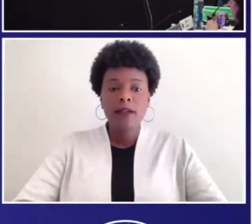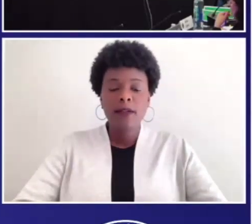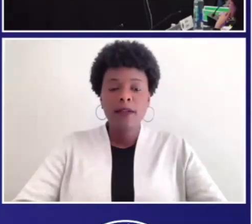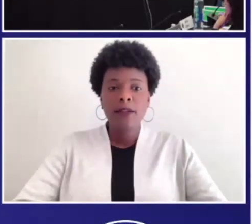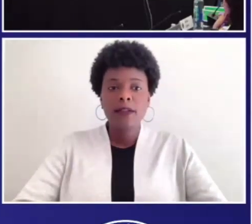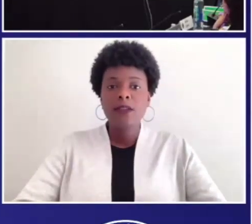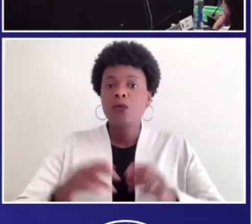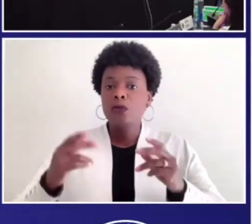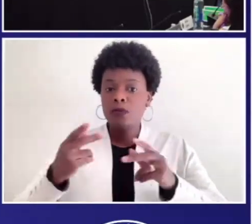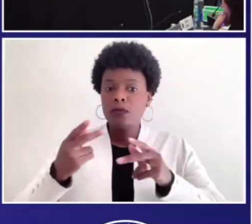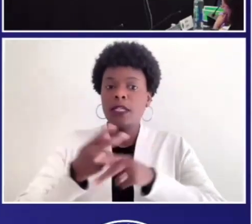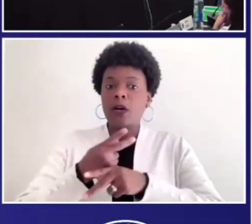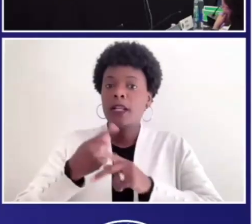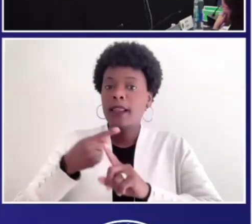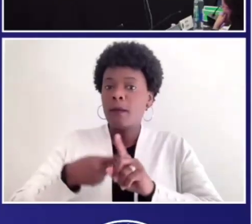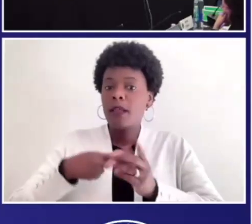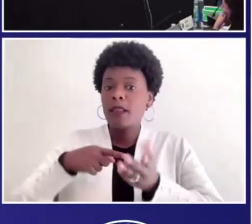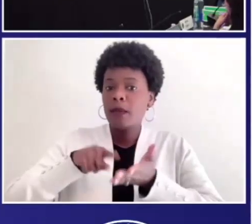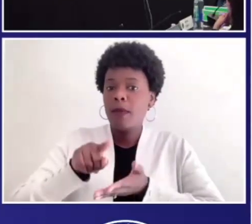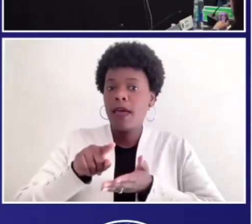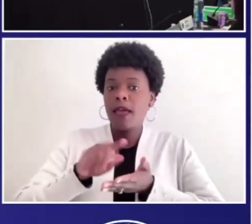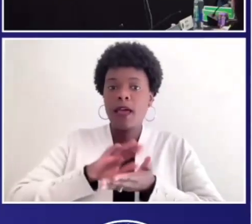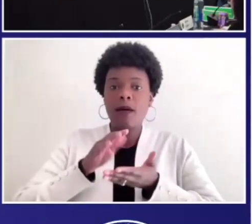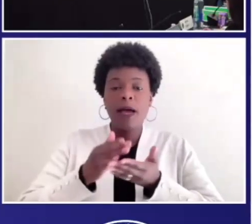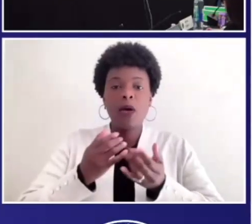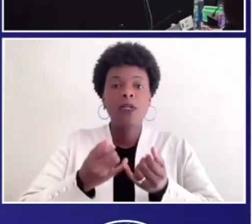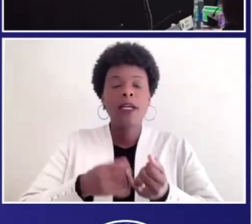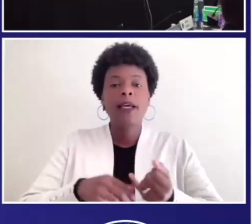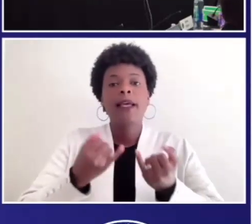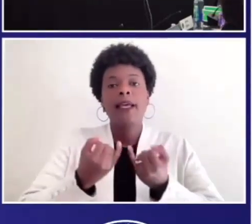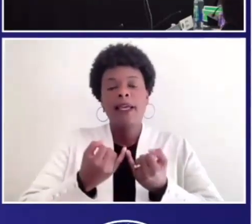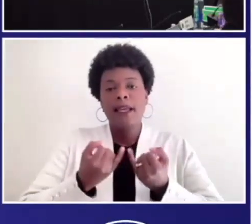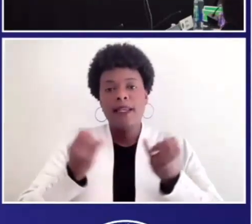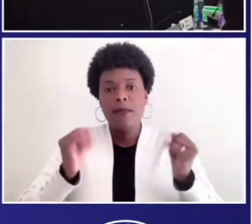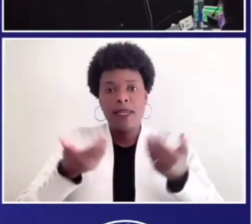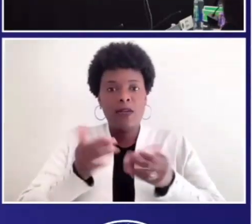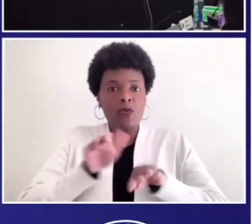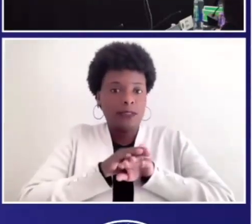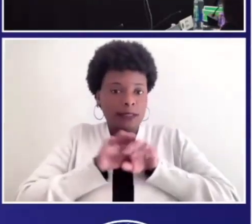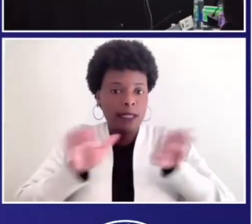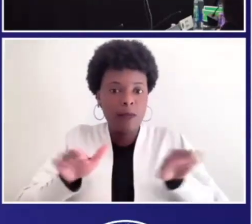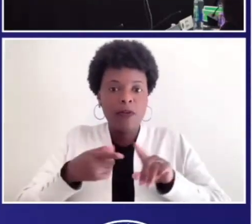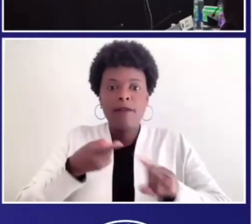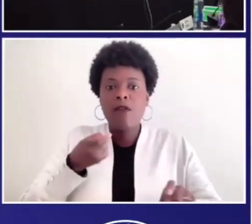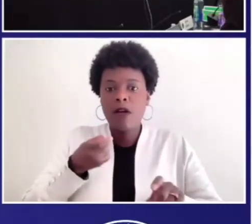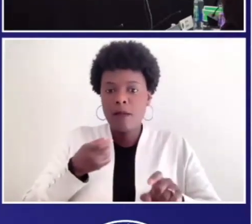payment amount independent of existing structure. That is very clear that they are